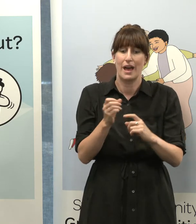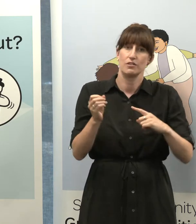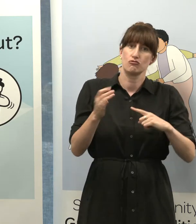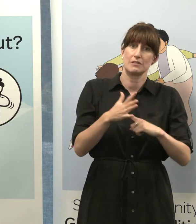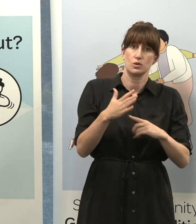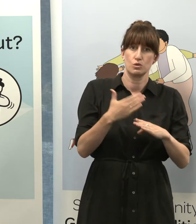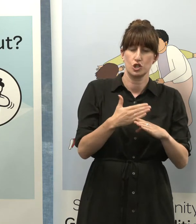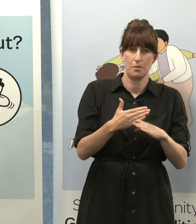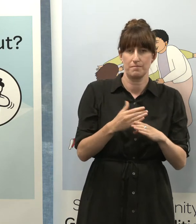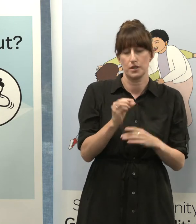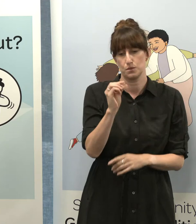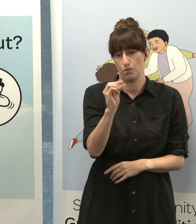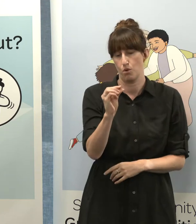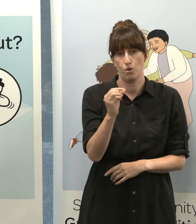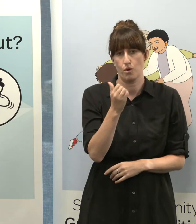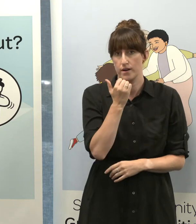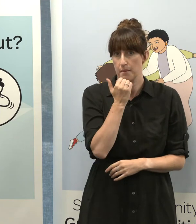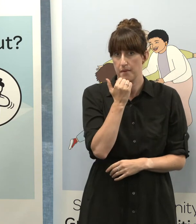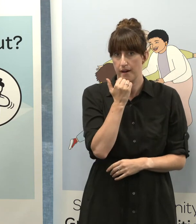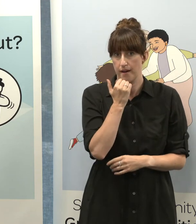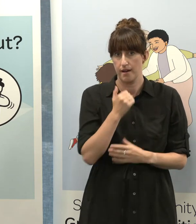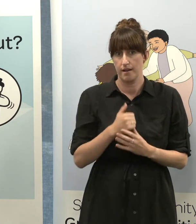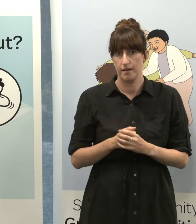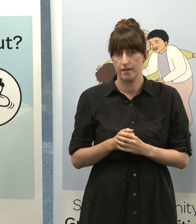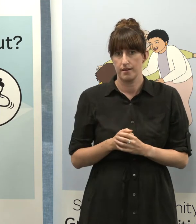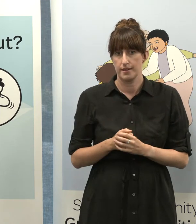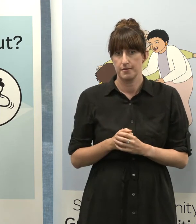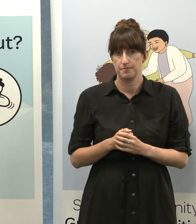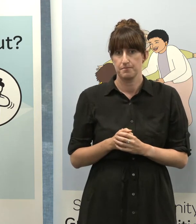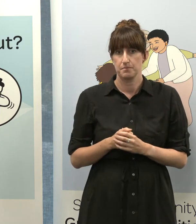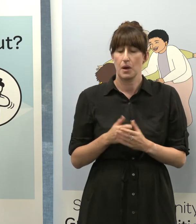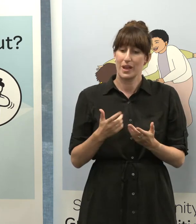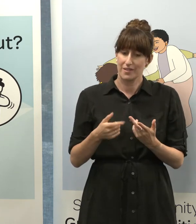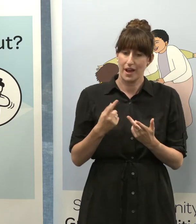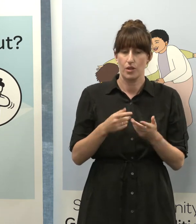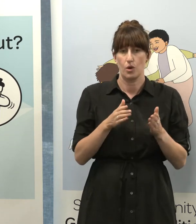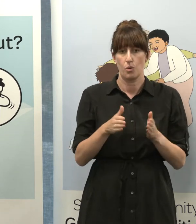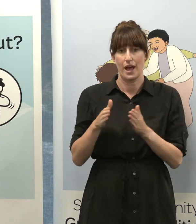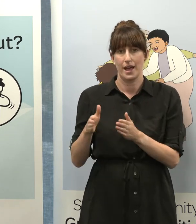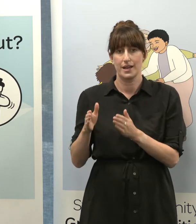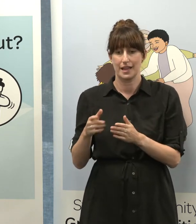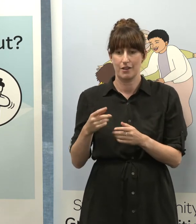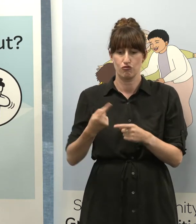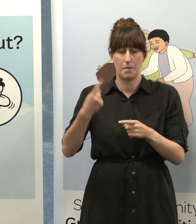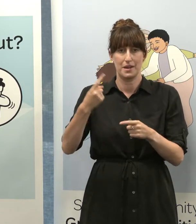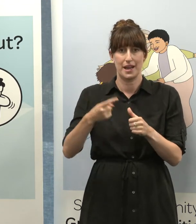small and it is much more important that we enable those who are vaccinated to be able